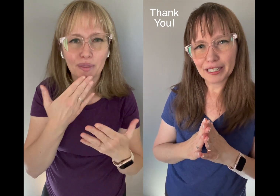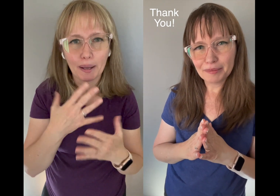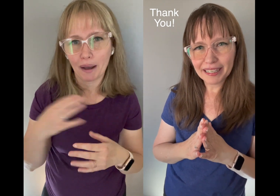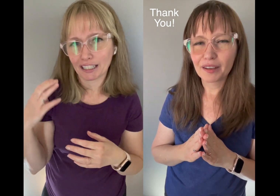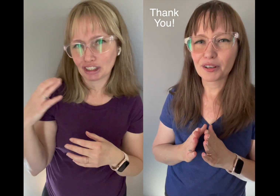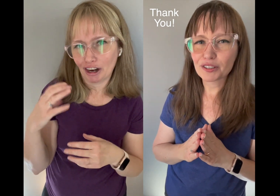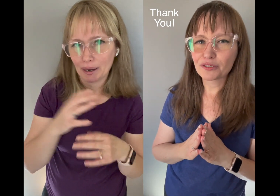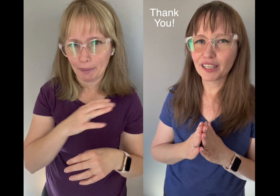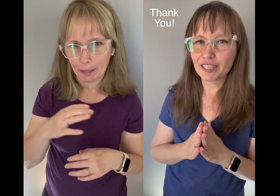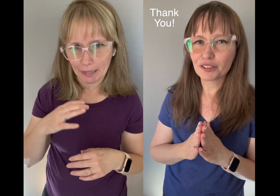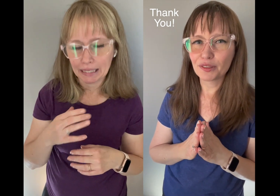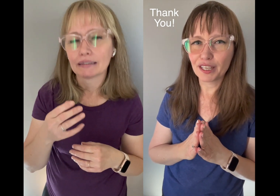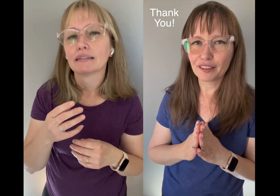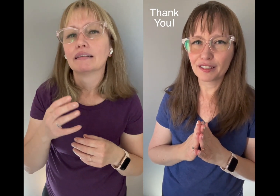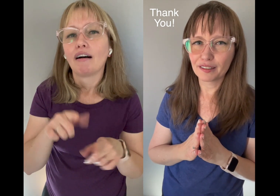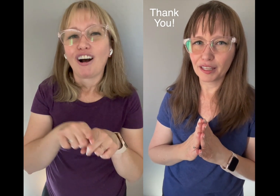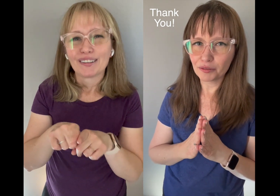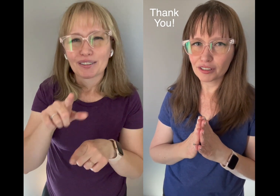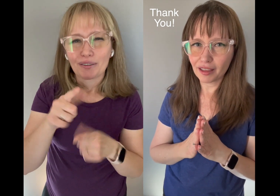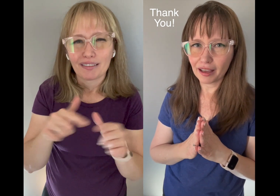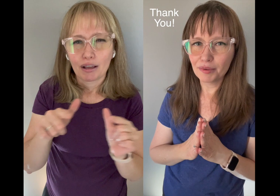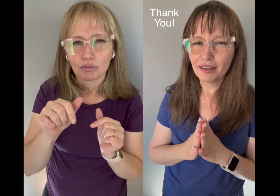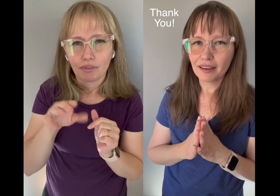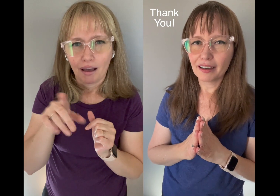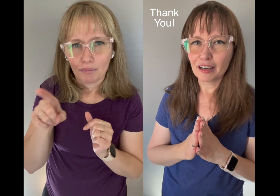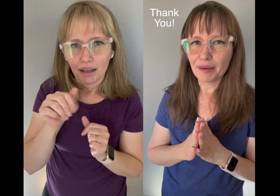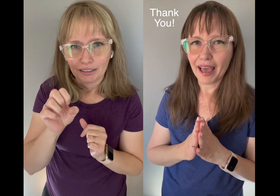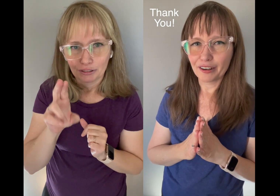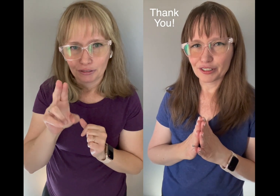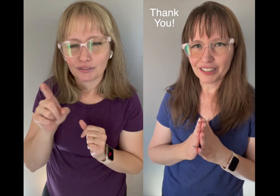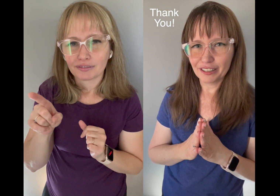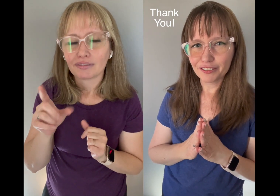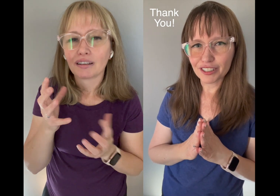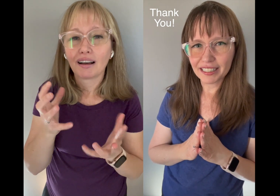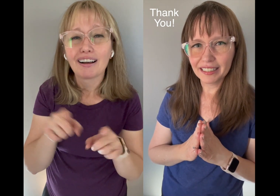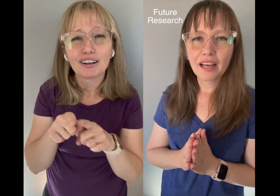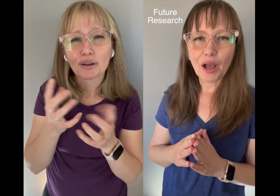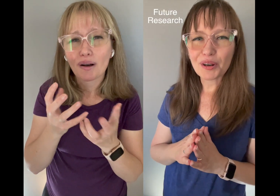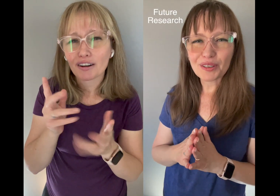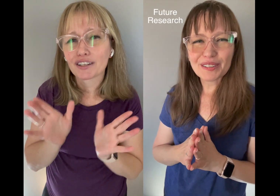committee would also like to thank the language lab at Arizona State University I would also